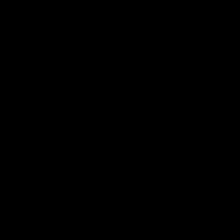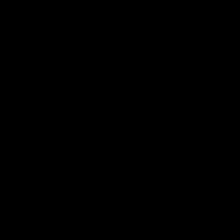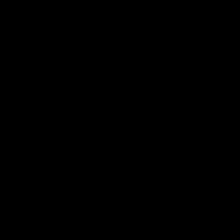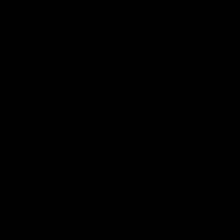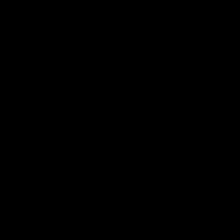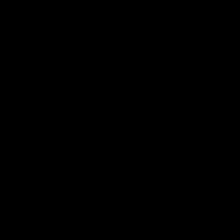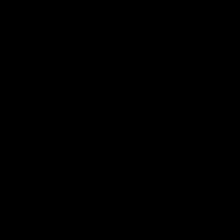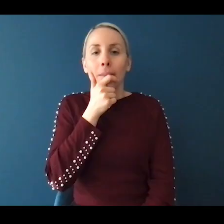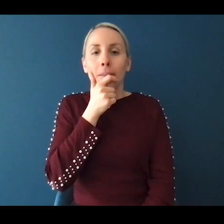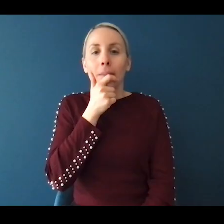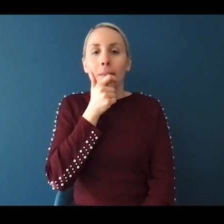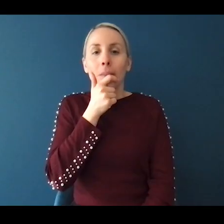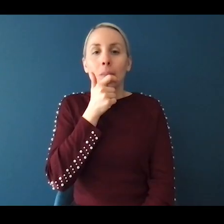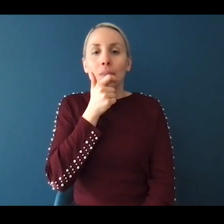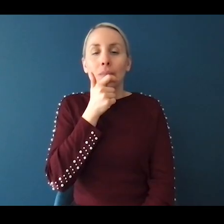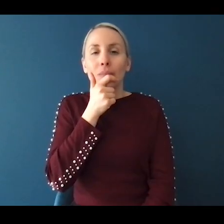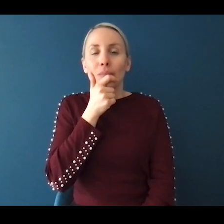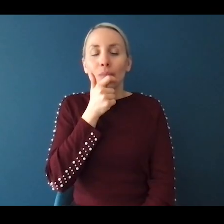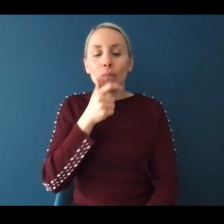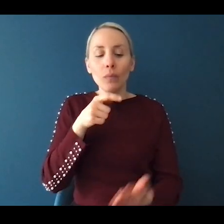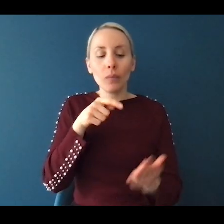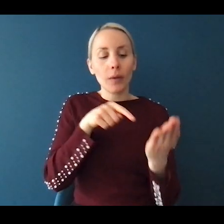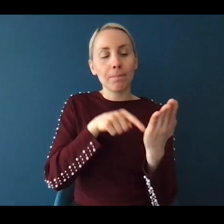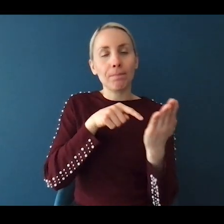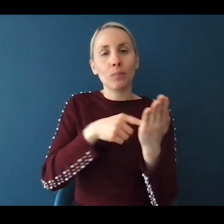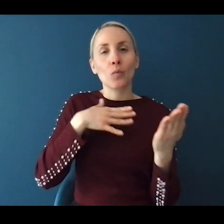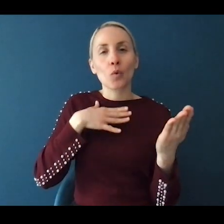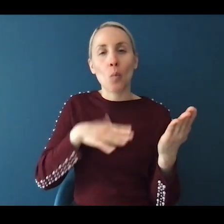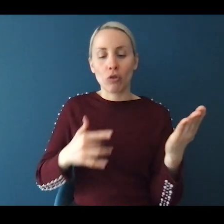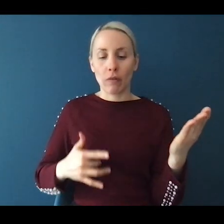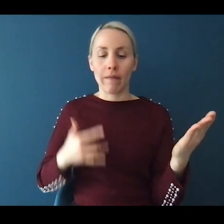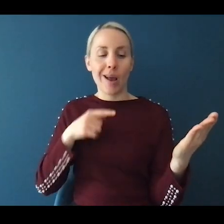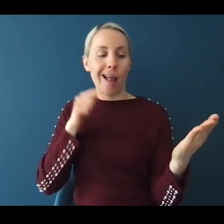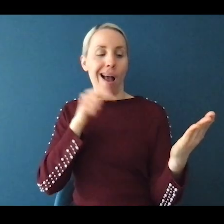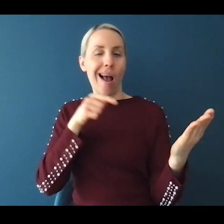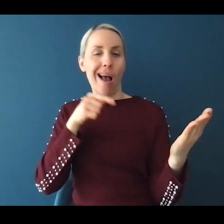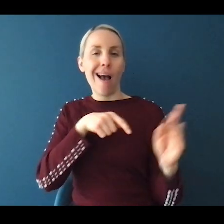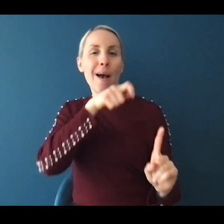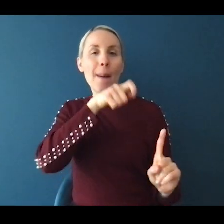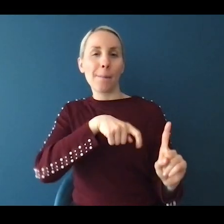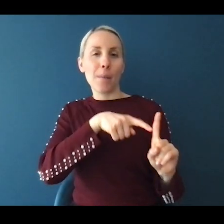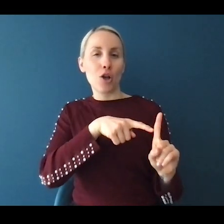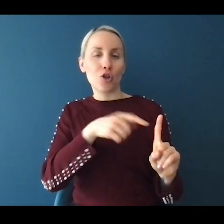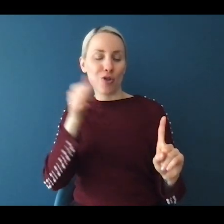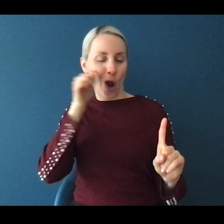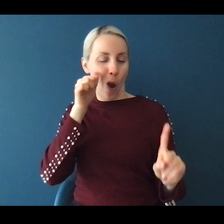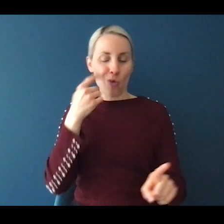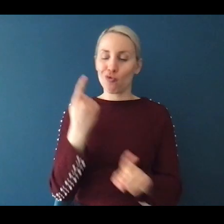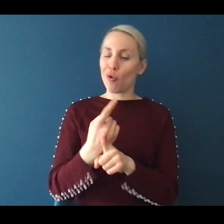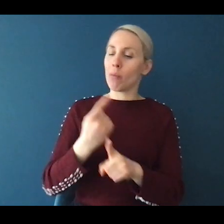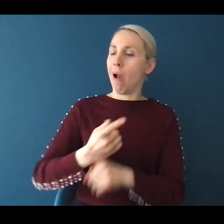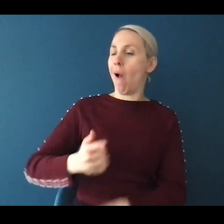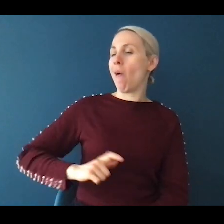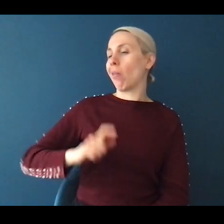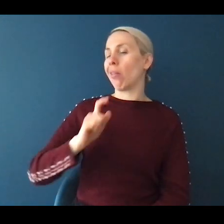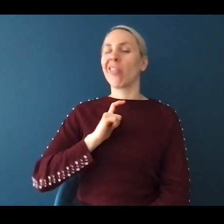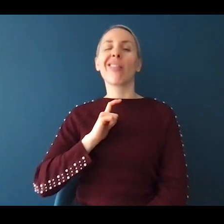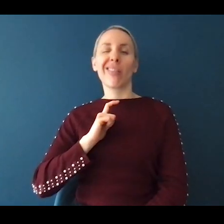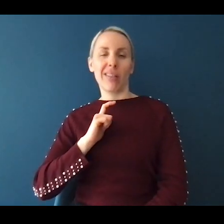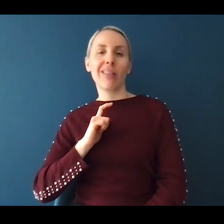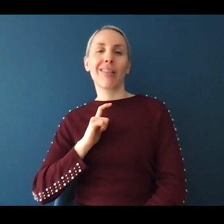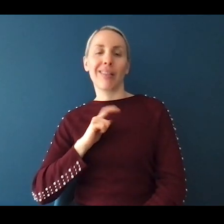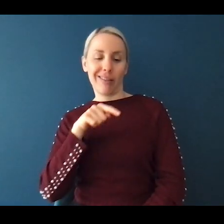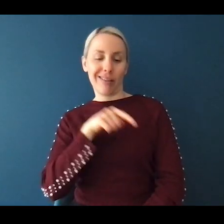looking for the people who know what they're talking about that they really are encouraged